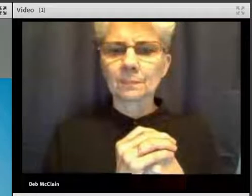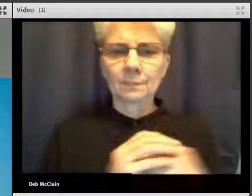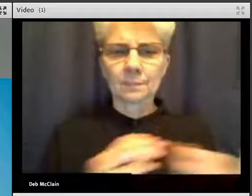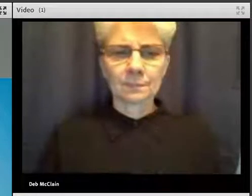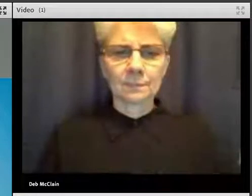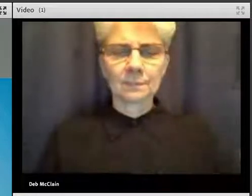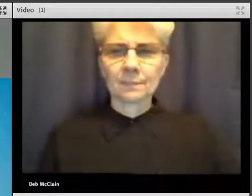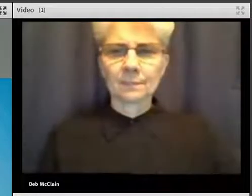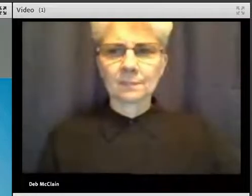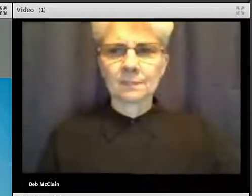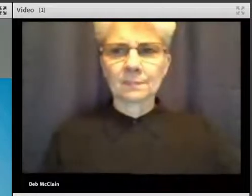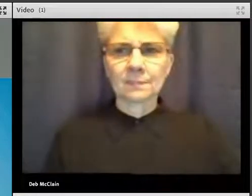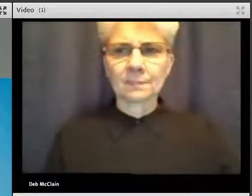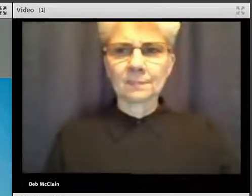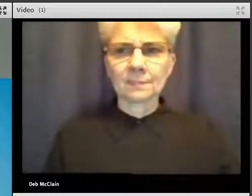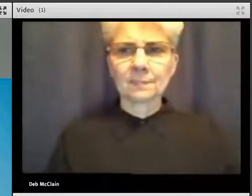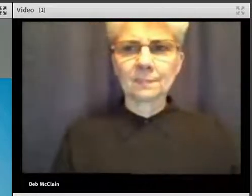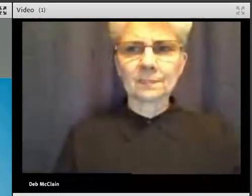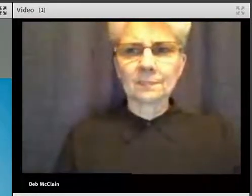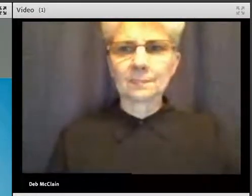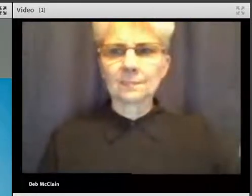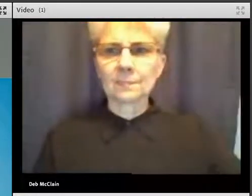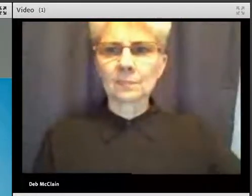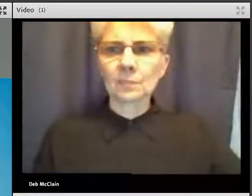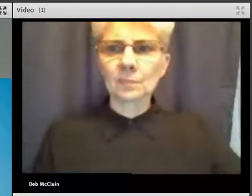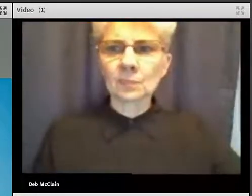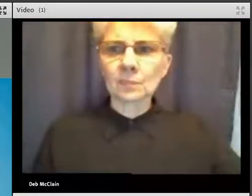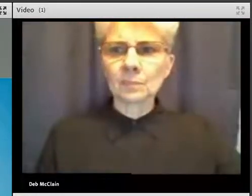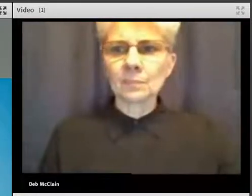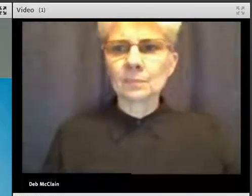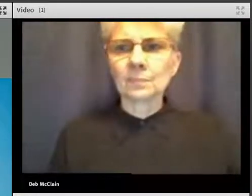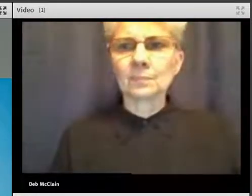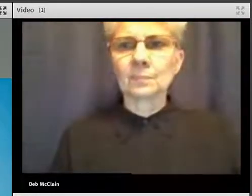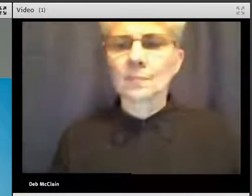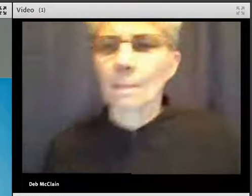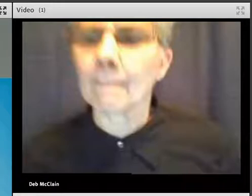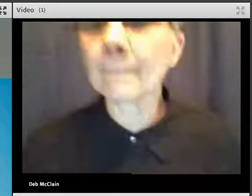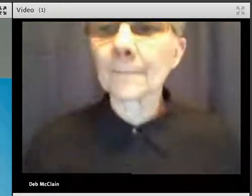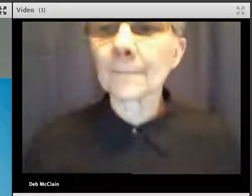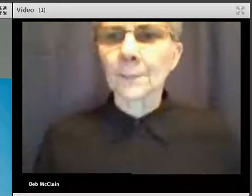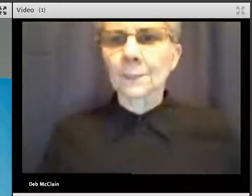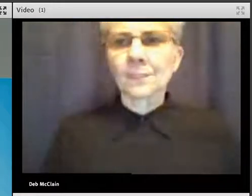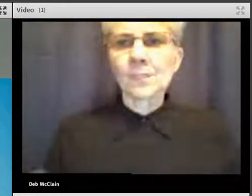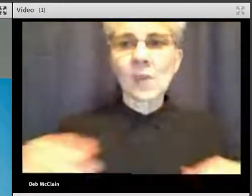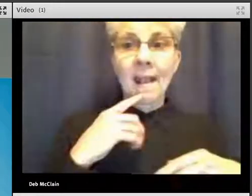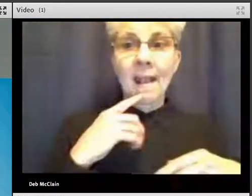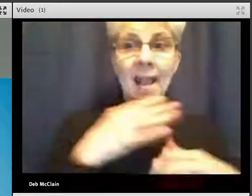Wonderful. So at the end of the presentation, I do have a hyperlink to the slides that is yours.